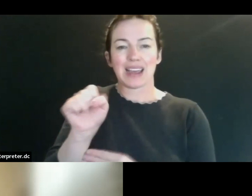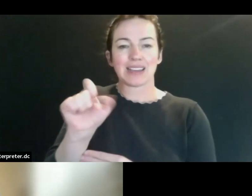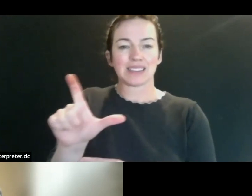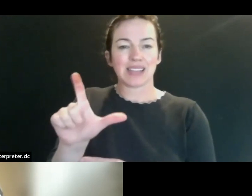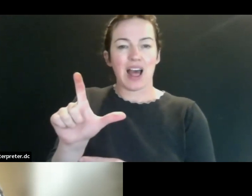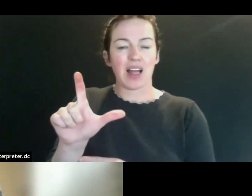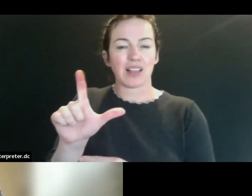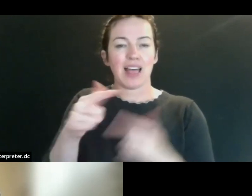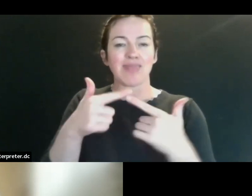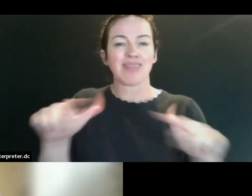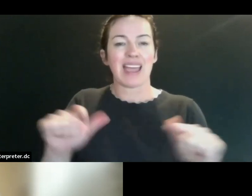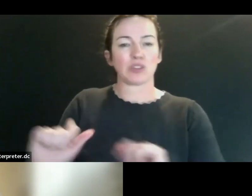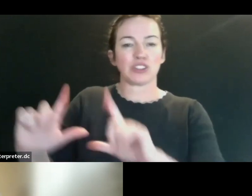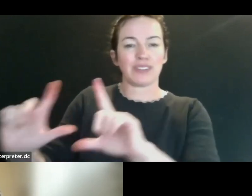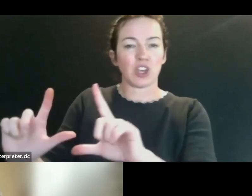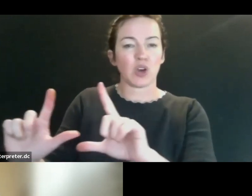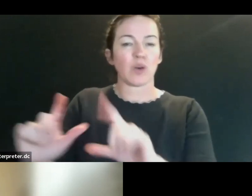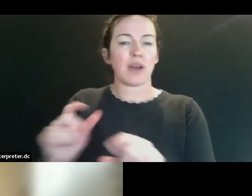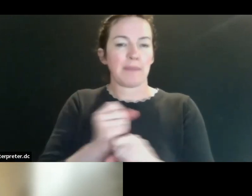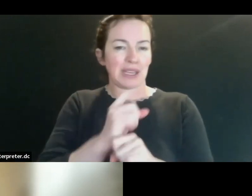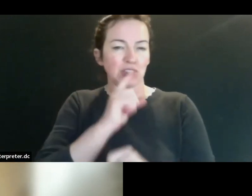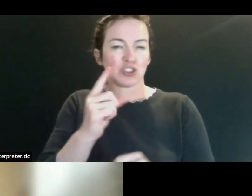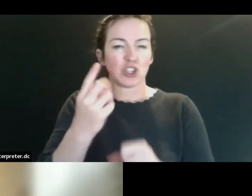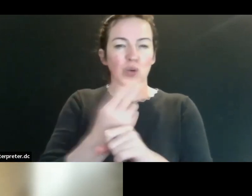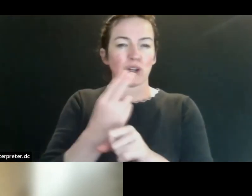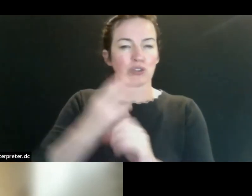we've been really pioneering and making sure we're using the top-of-the-line accessibility